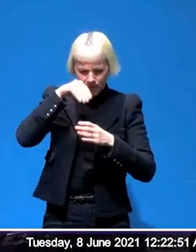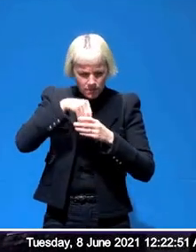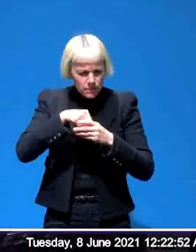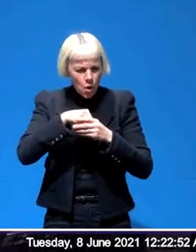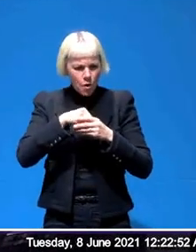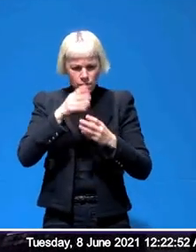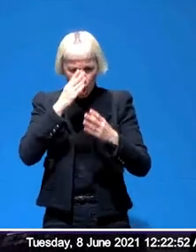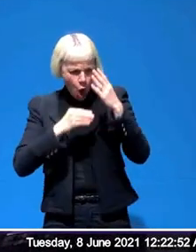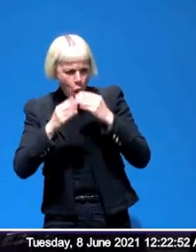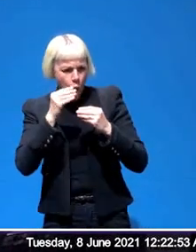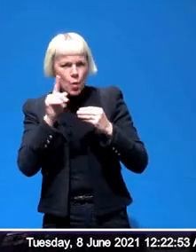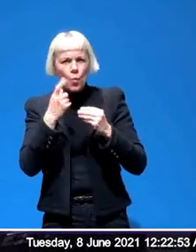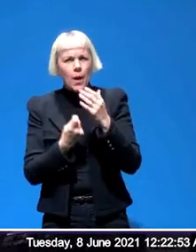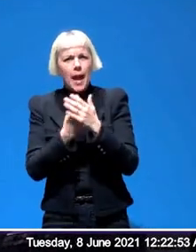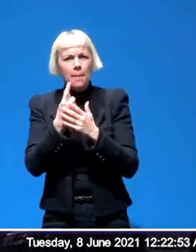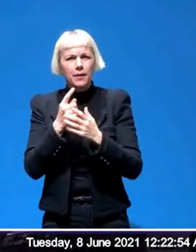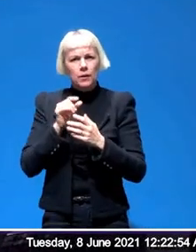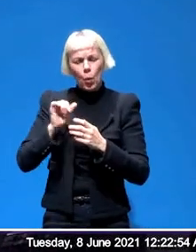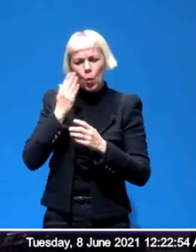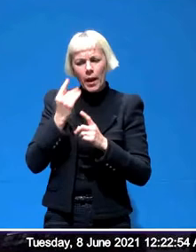Daniel has bitten, that I've worked out --- I've actually worked out